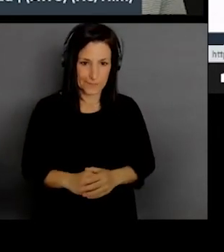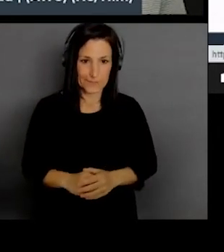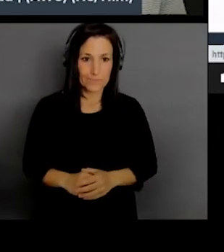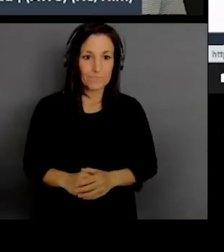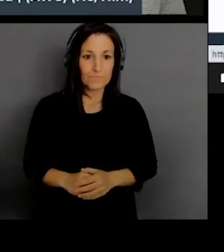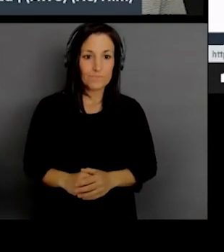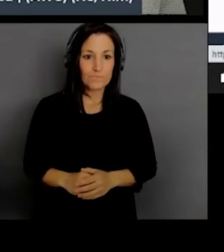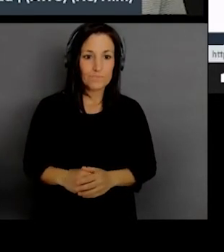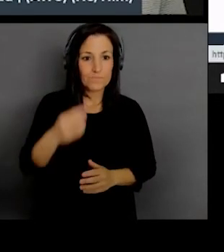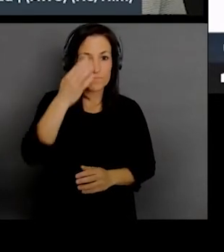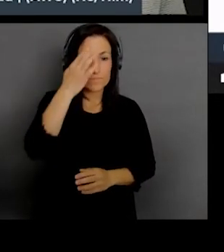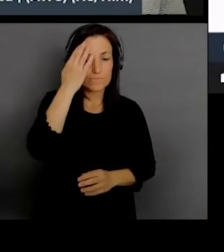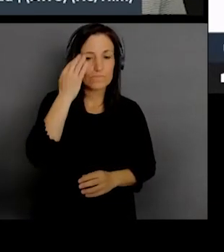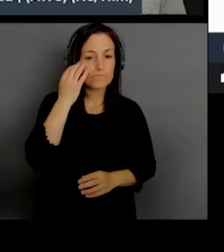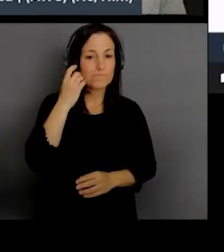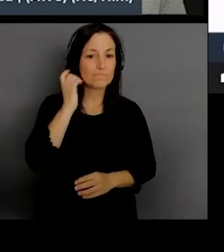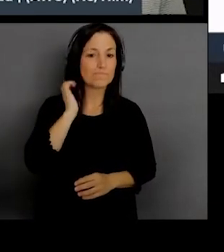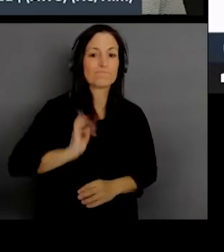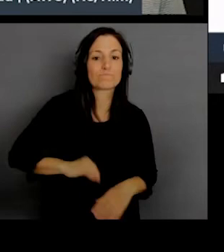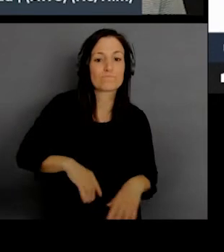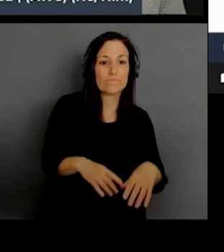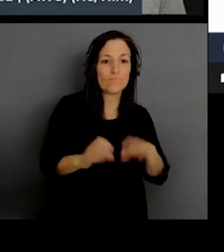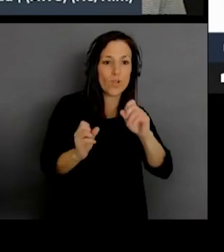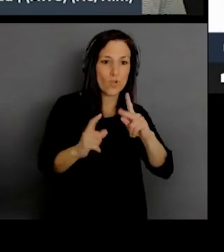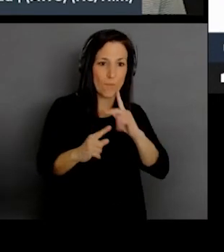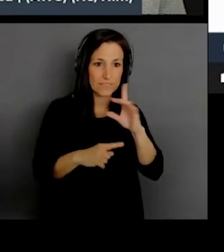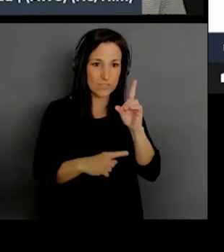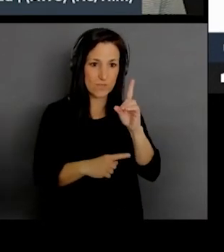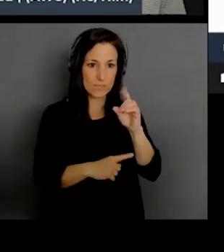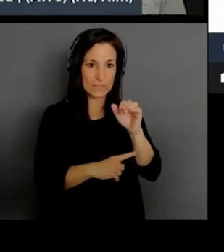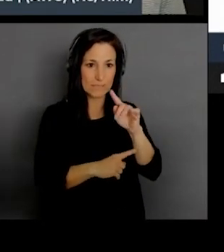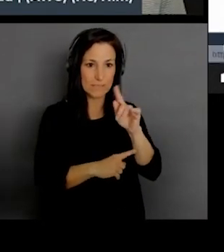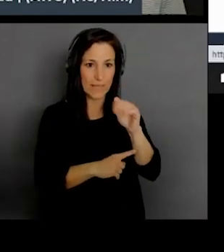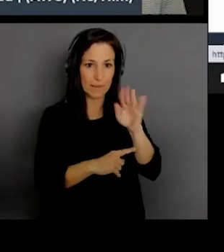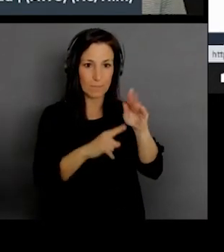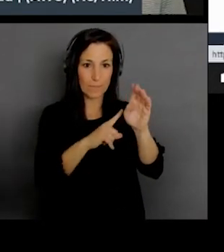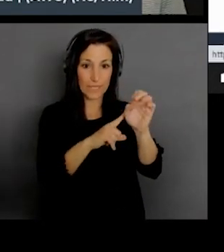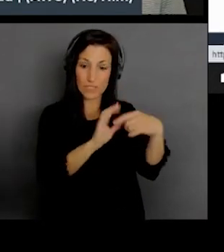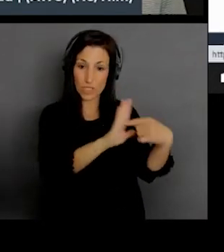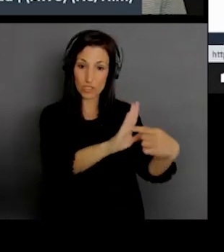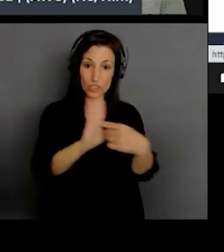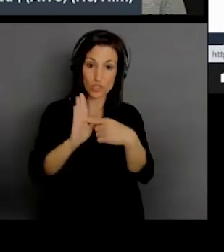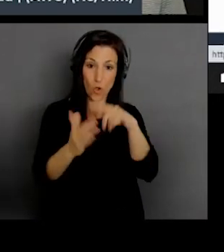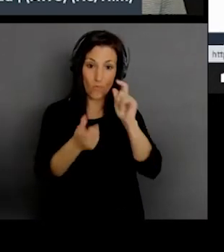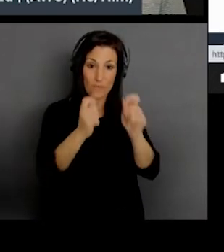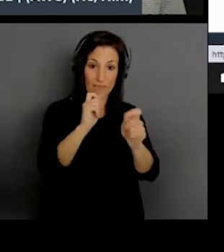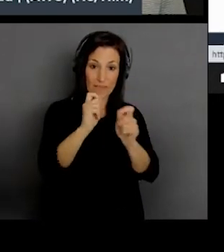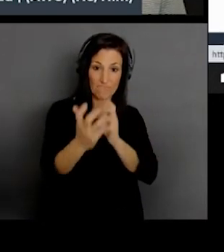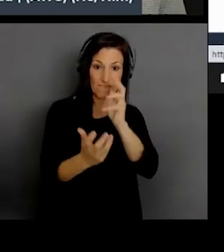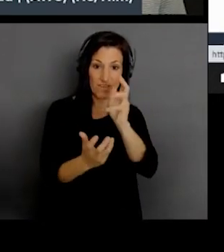to the databases and show the configuration. So key piece about Aurora Serverless is that